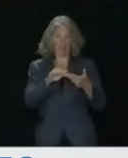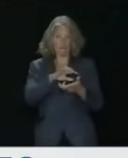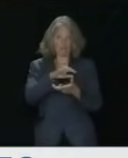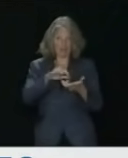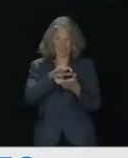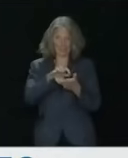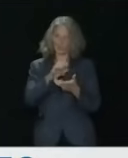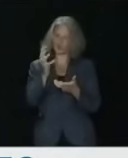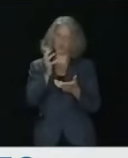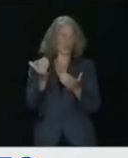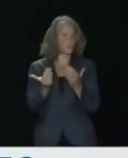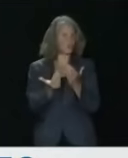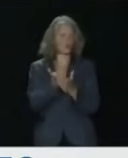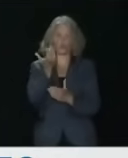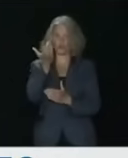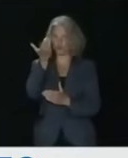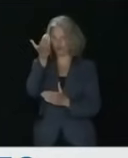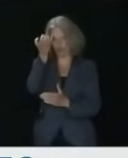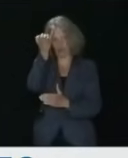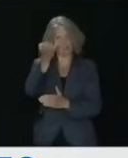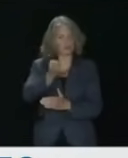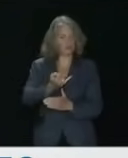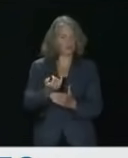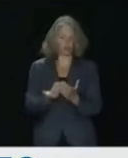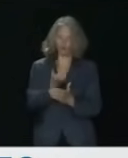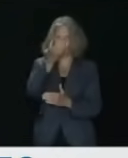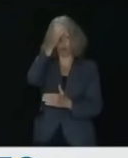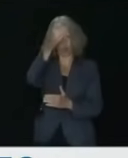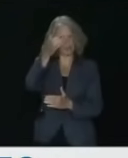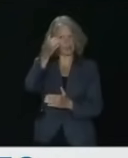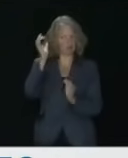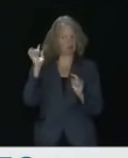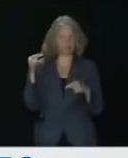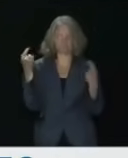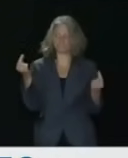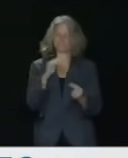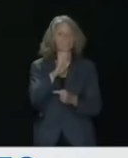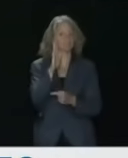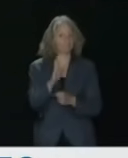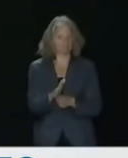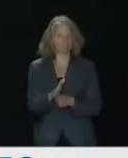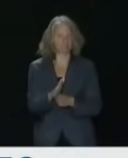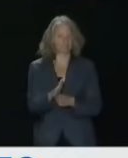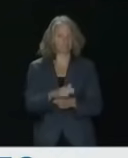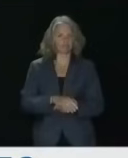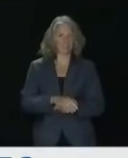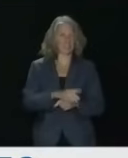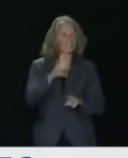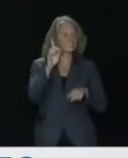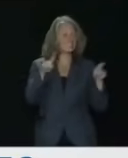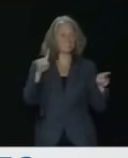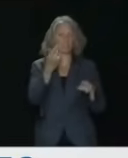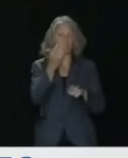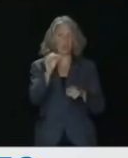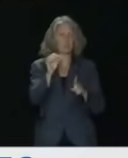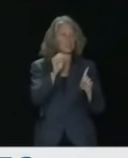THAT THIS IS A NEW CONCEPT.